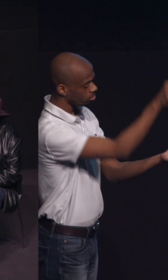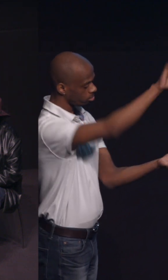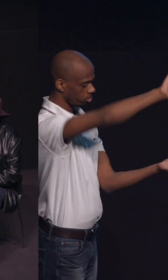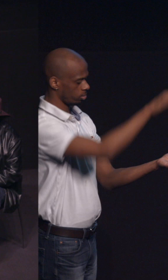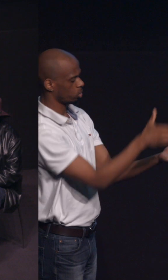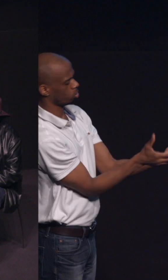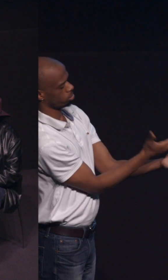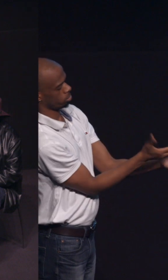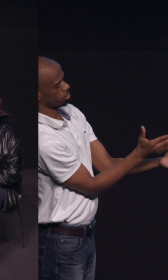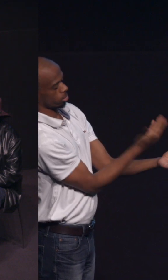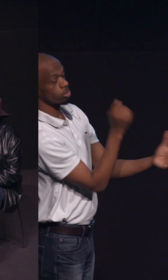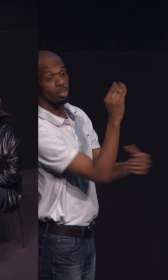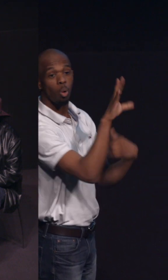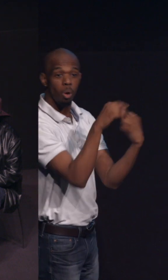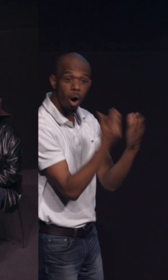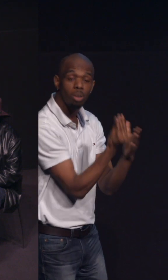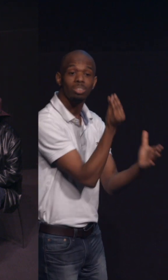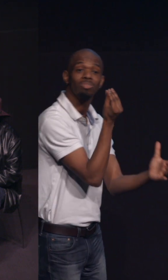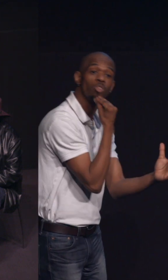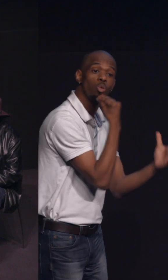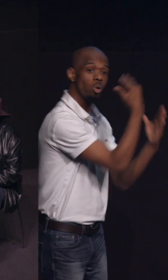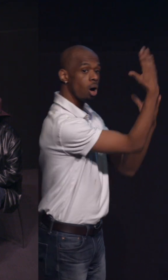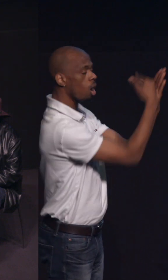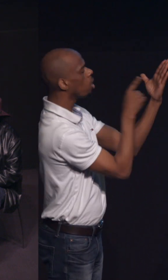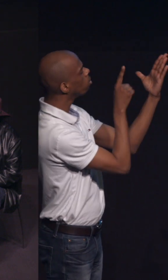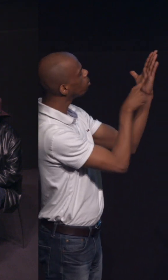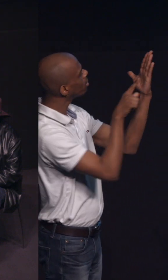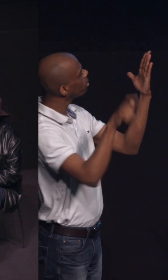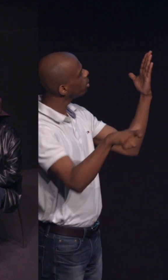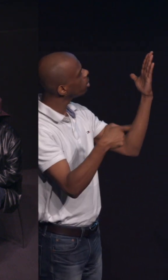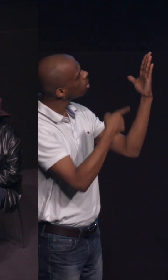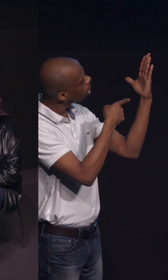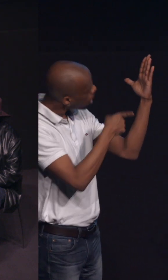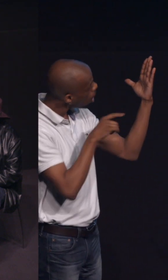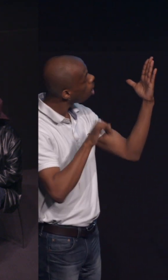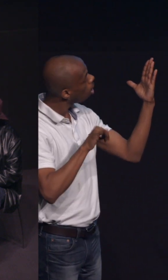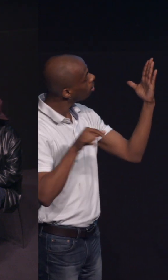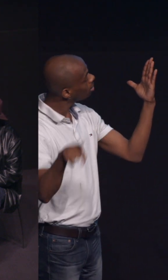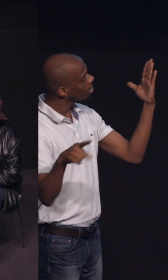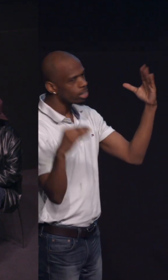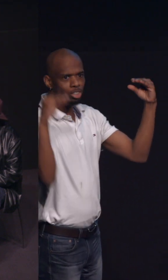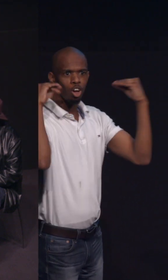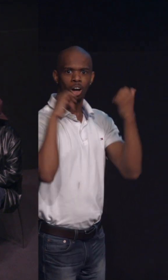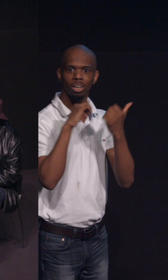ingredients and taught a bunch of, really, he taught a bunch of people how to do that,